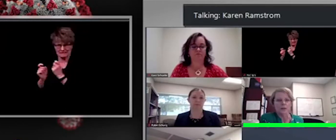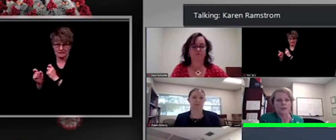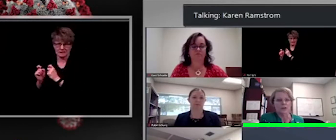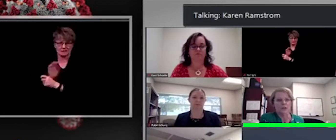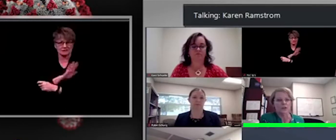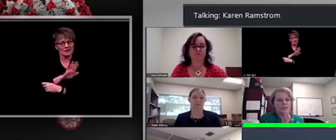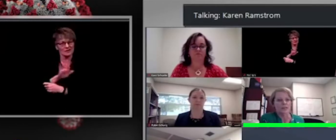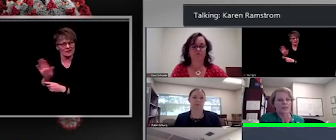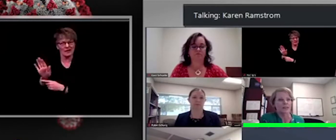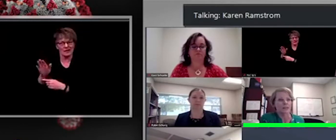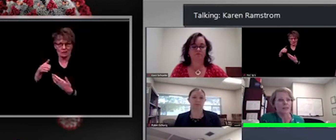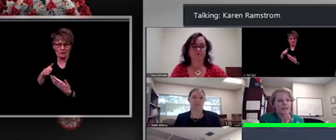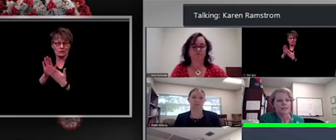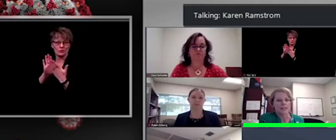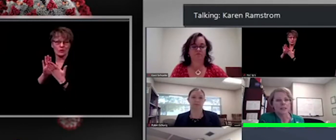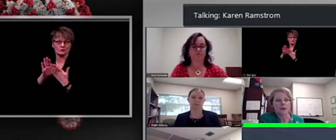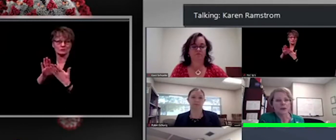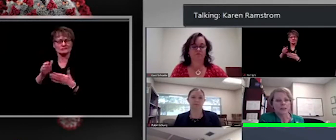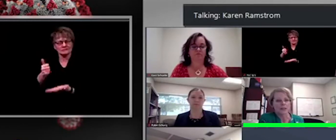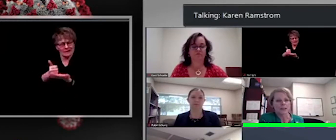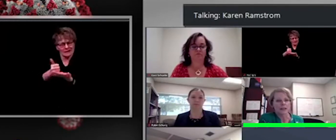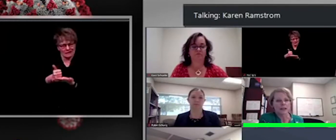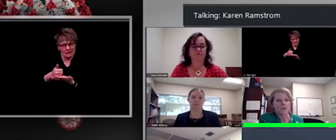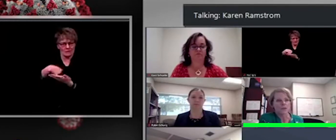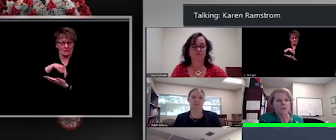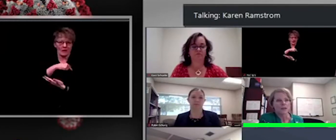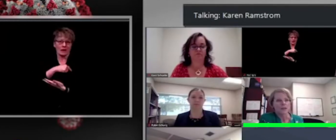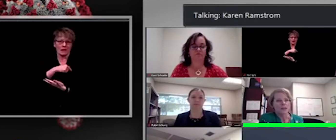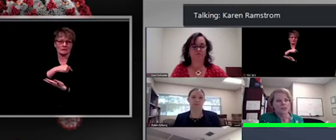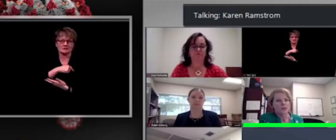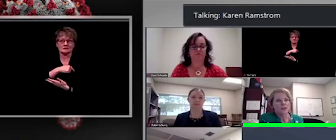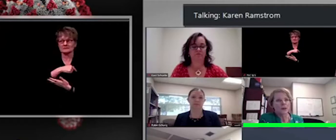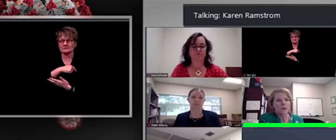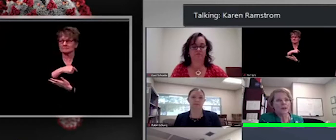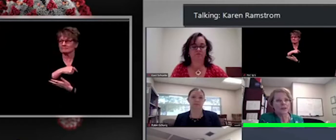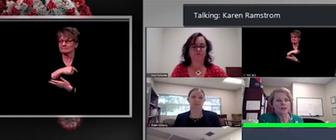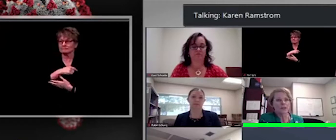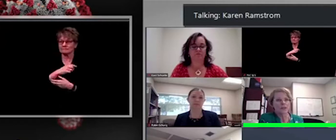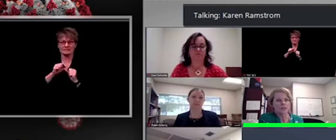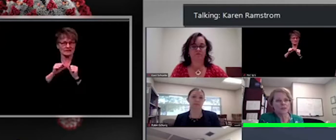and personal services and to keep our kids in the classroom. I think a piece that is